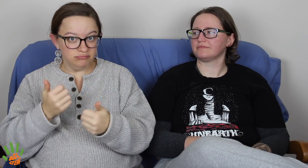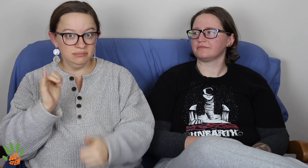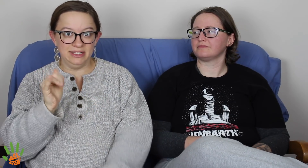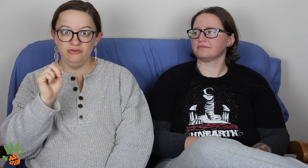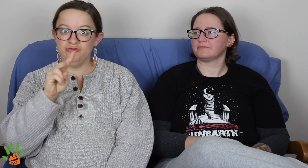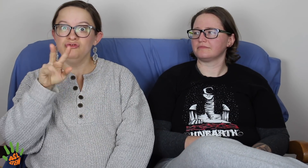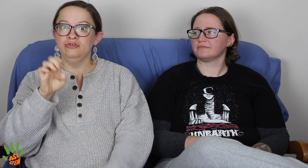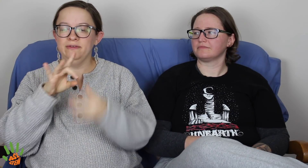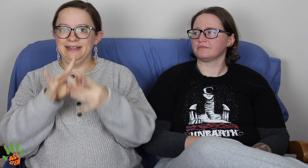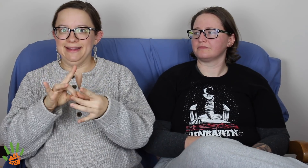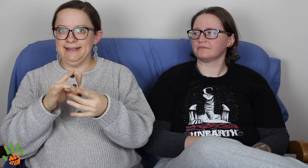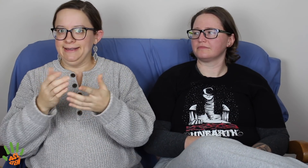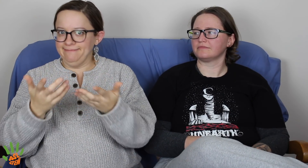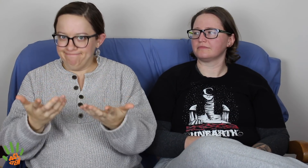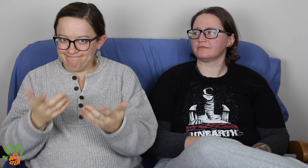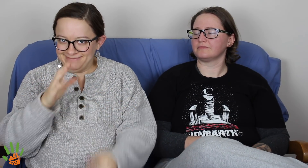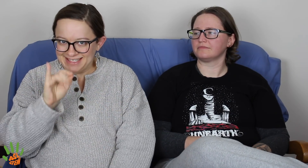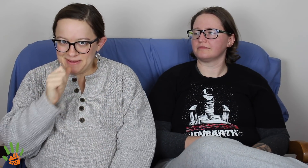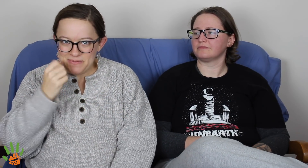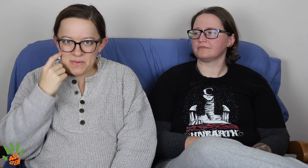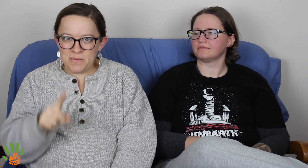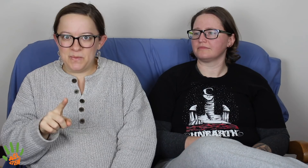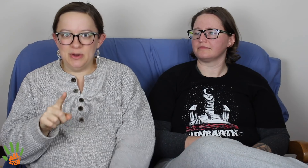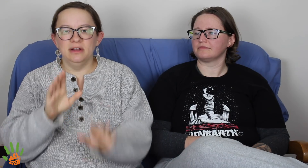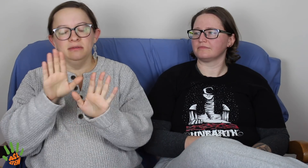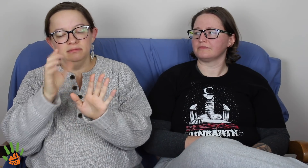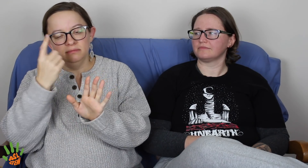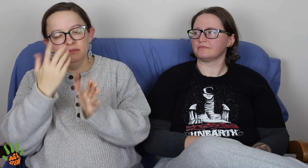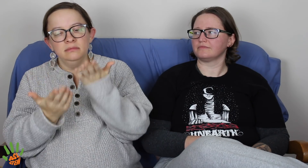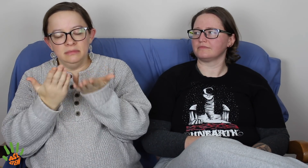If you have hearing loss related to nerve damage, cochlear implants won't work.